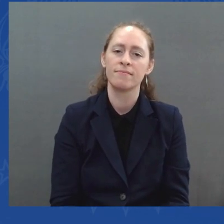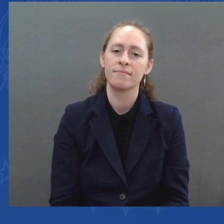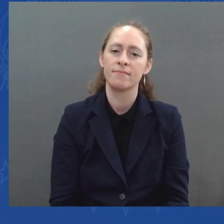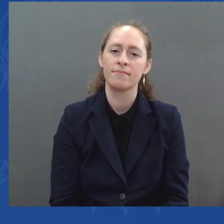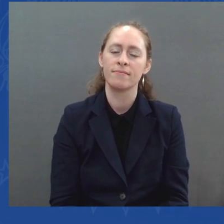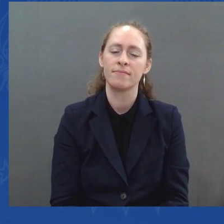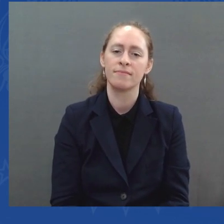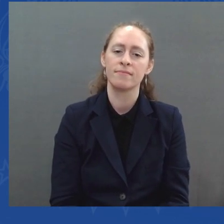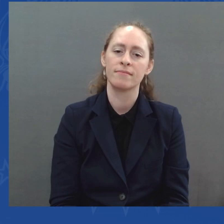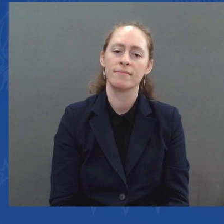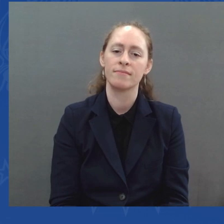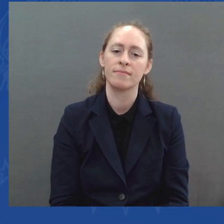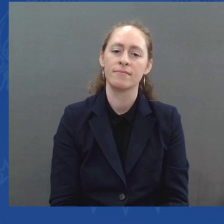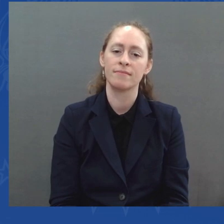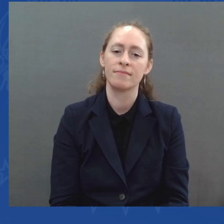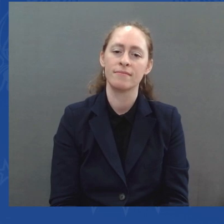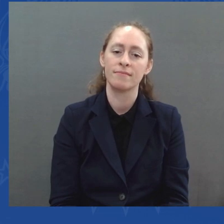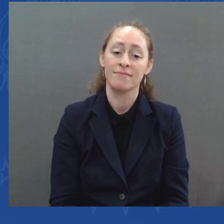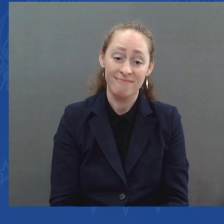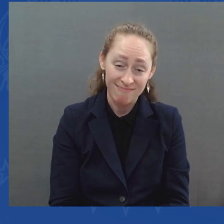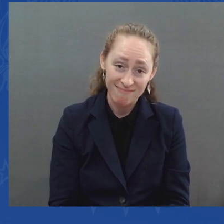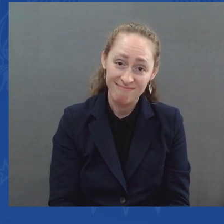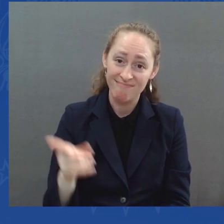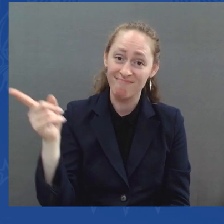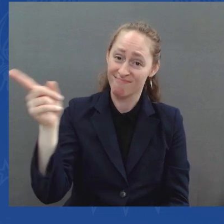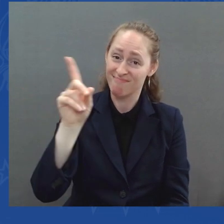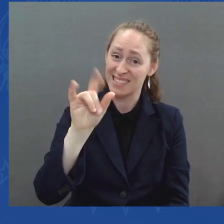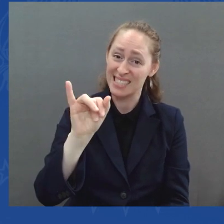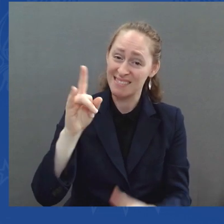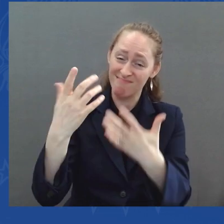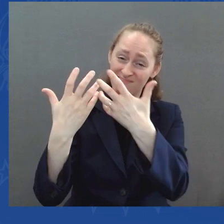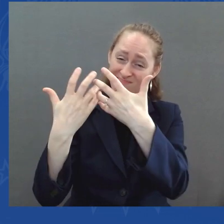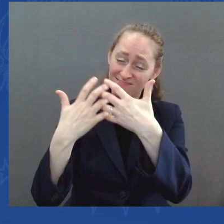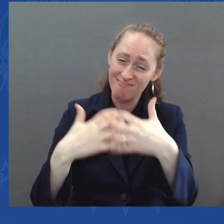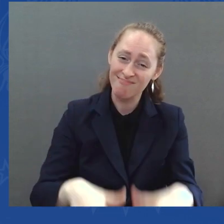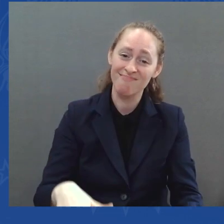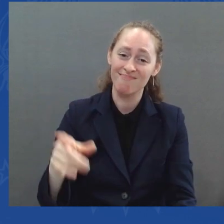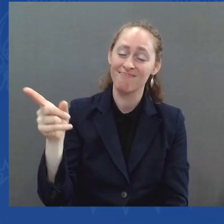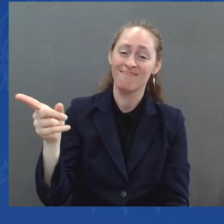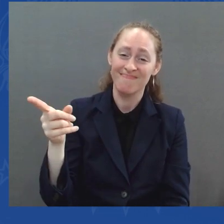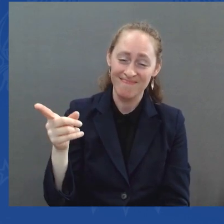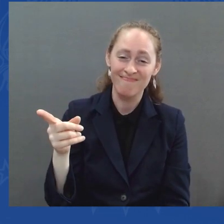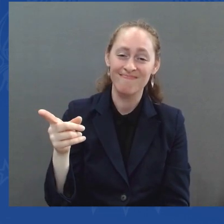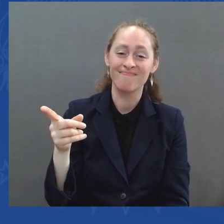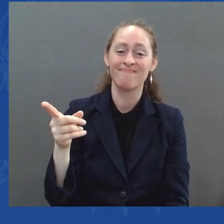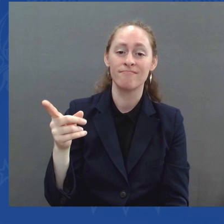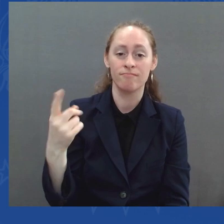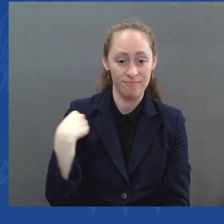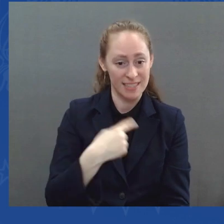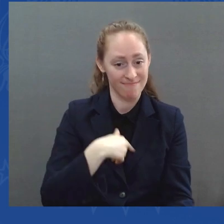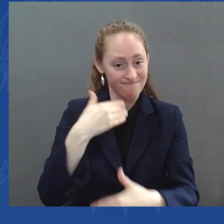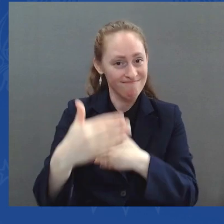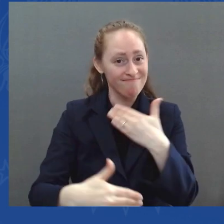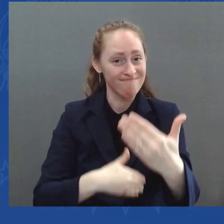That's what we do as Americans. You know, that's what all of you did here making the Affordable Care Act possible.